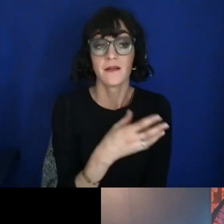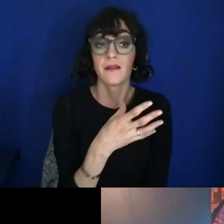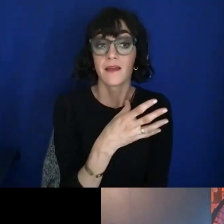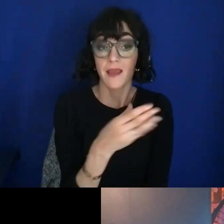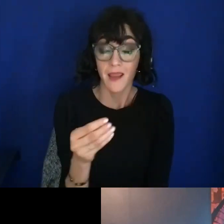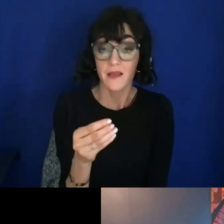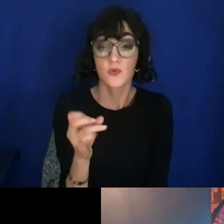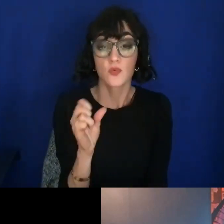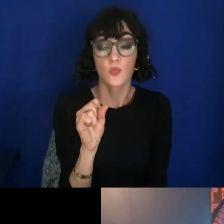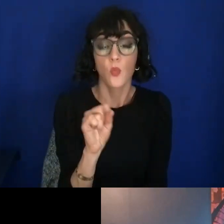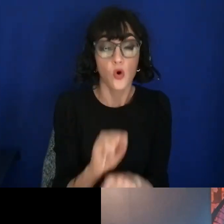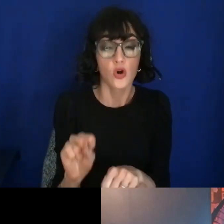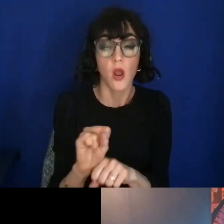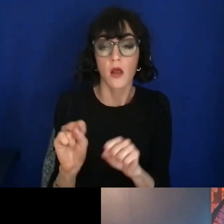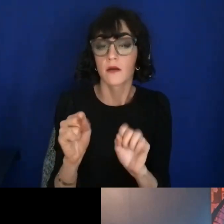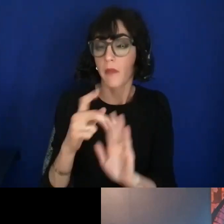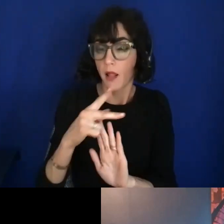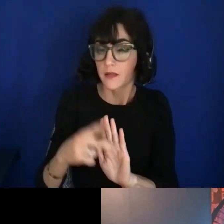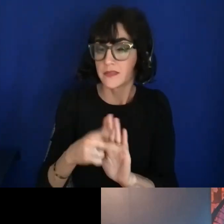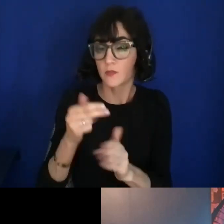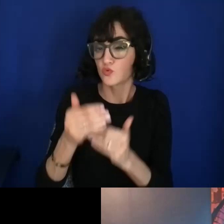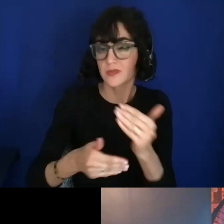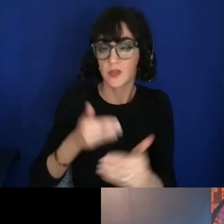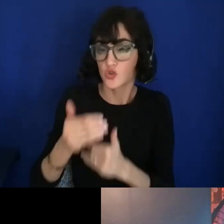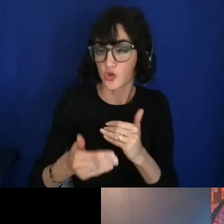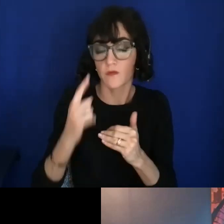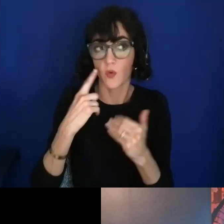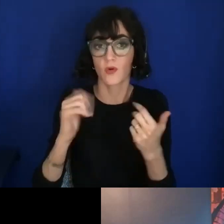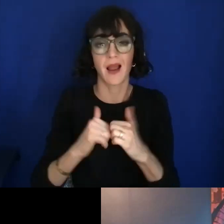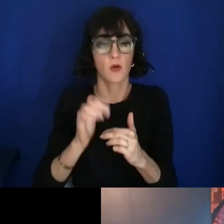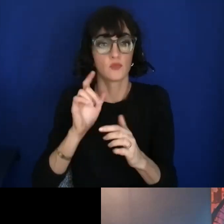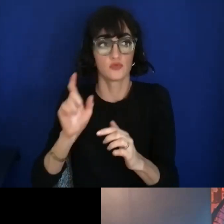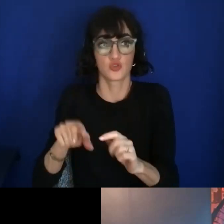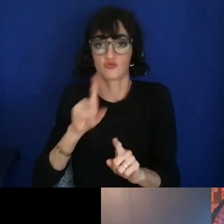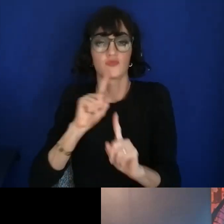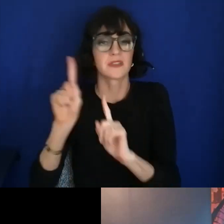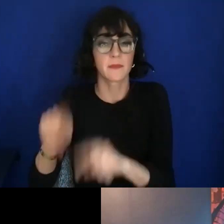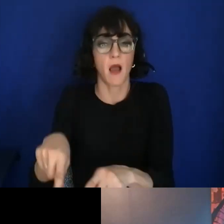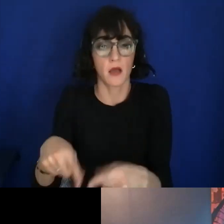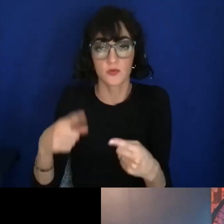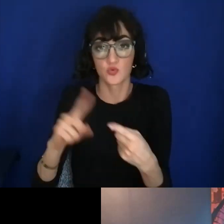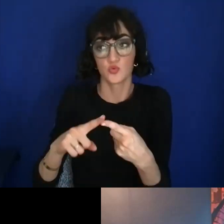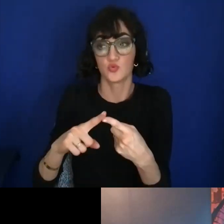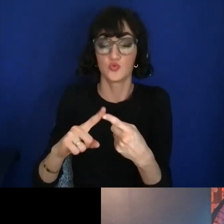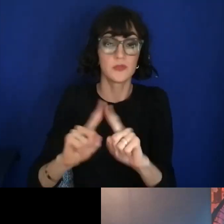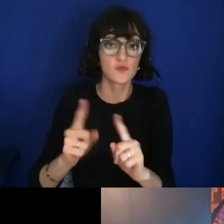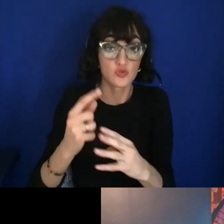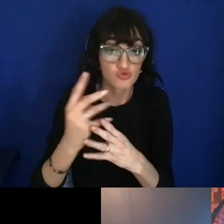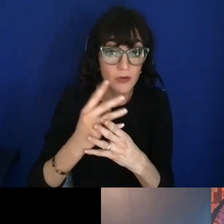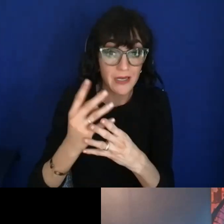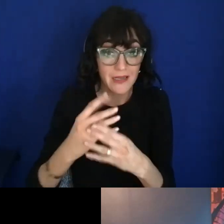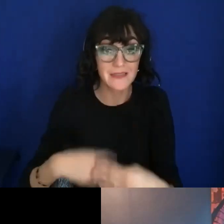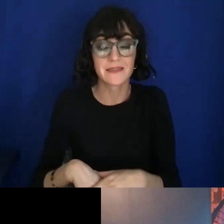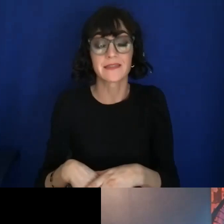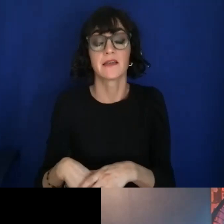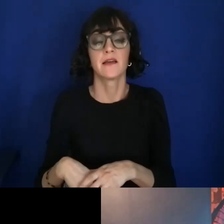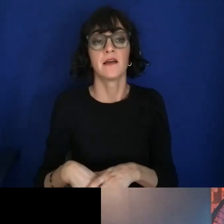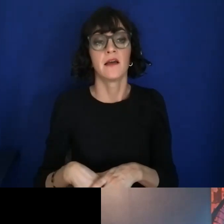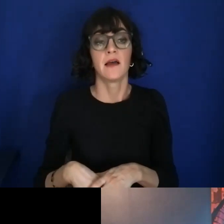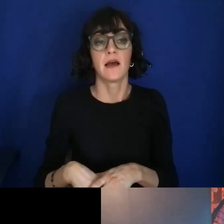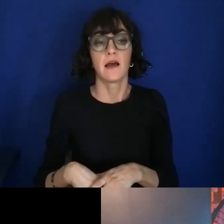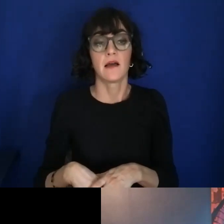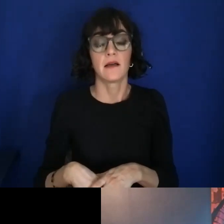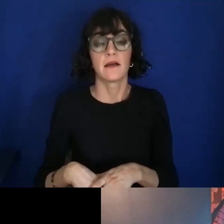on policy and procedure as far as responding to um screening and responding to um clients